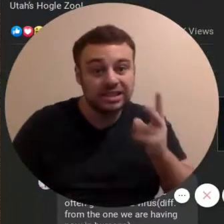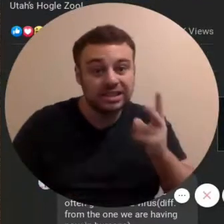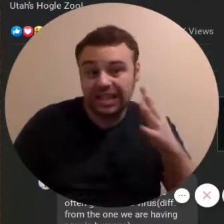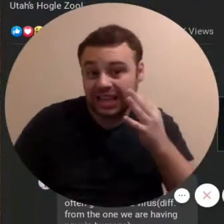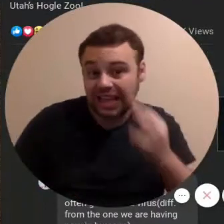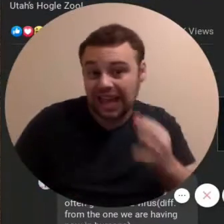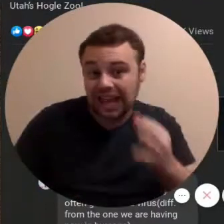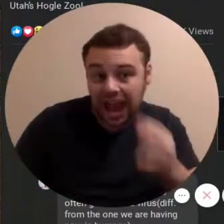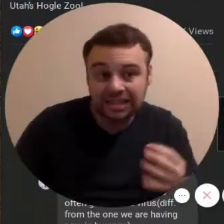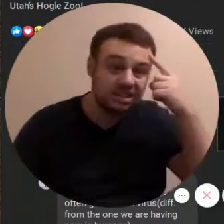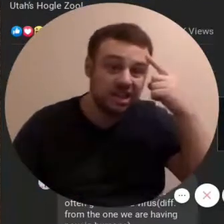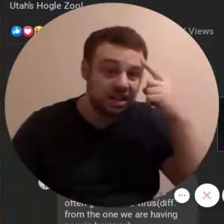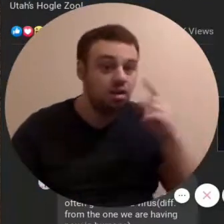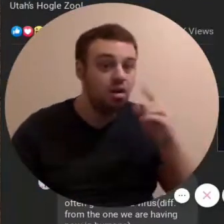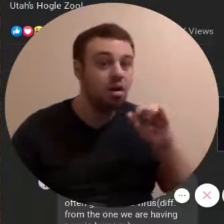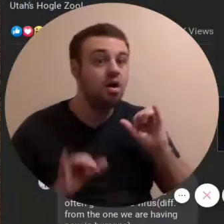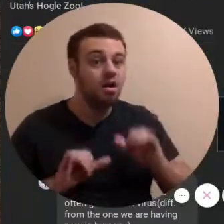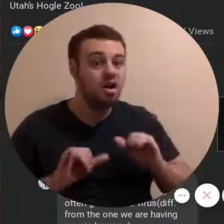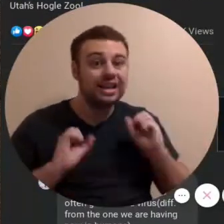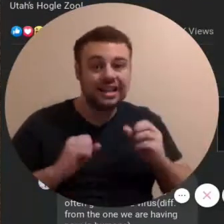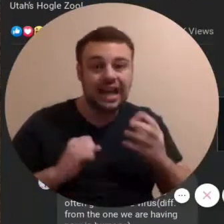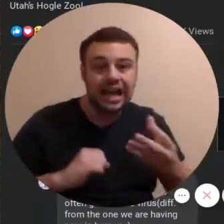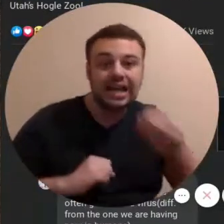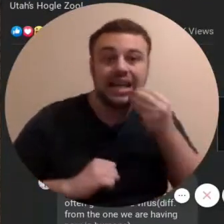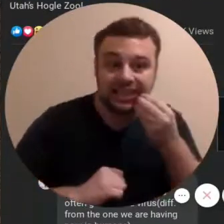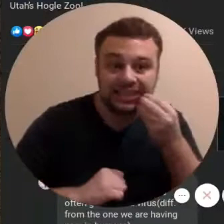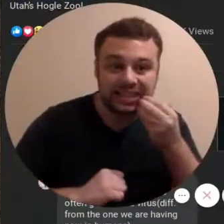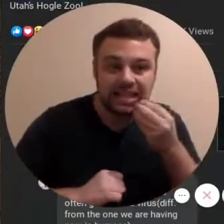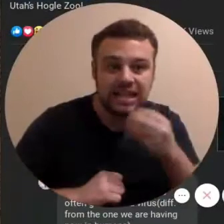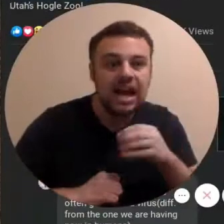And that's something kind of scary, but they do eat other animals. They eat